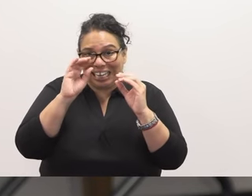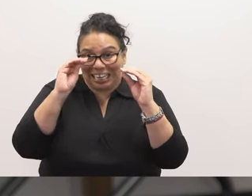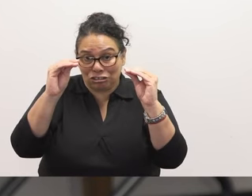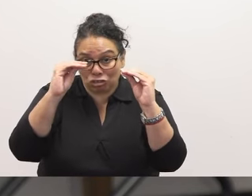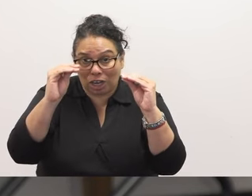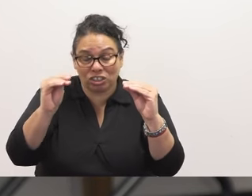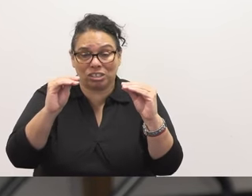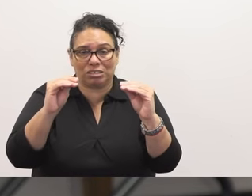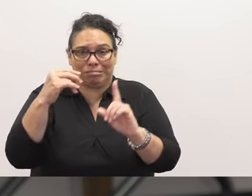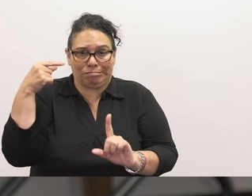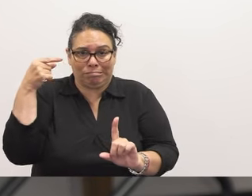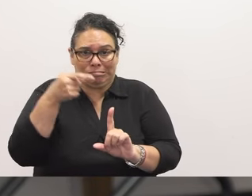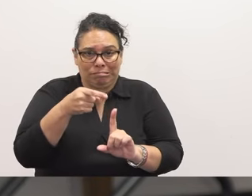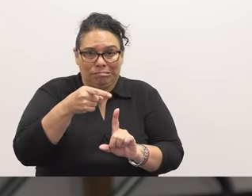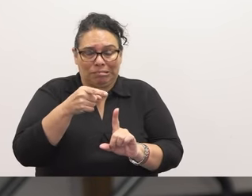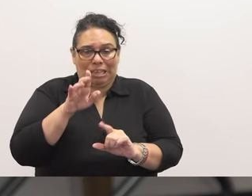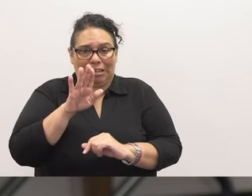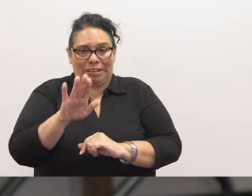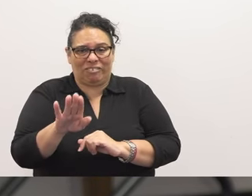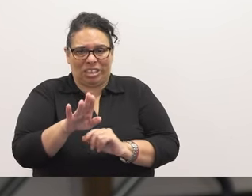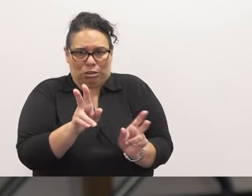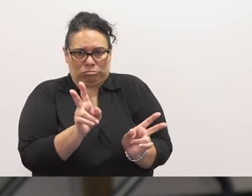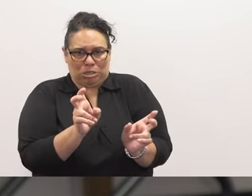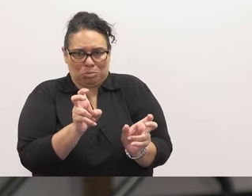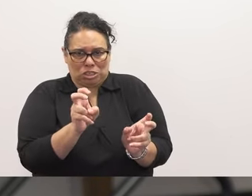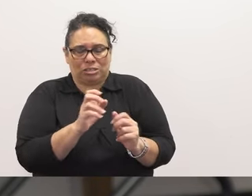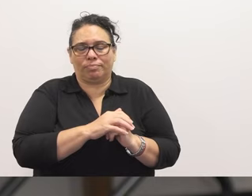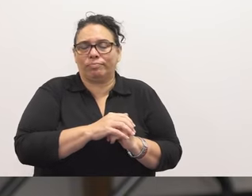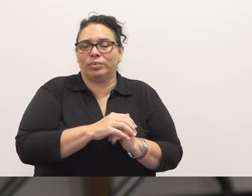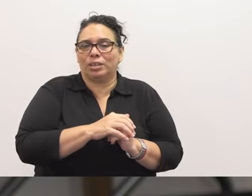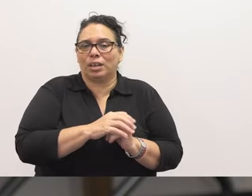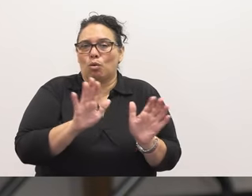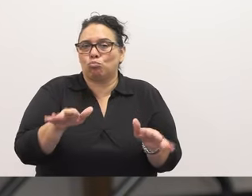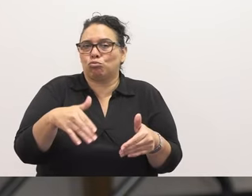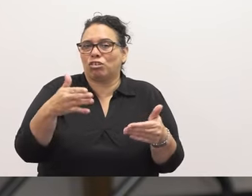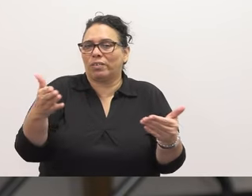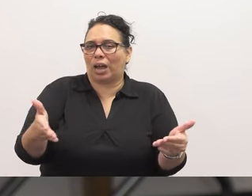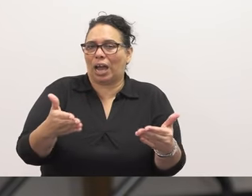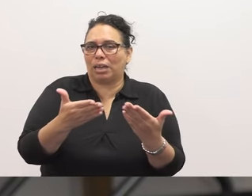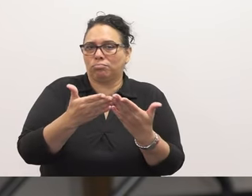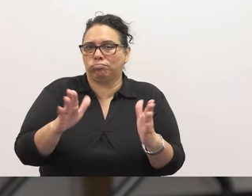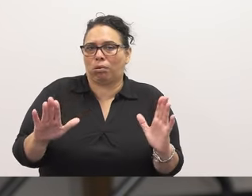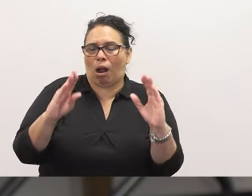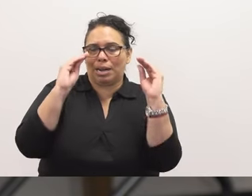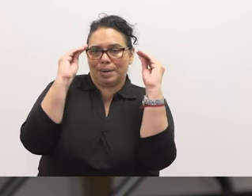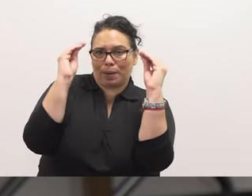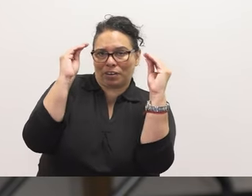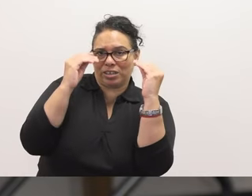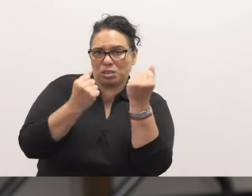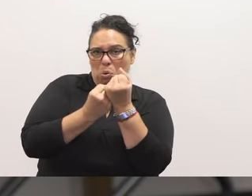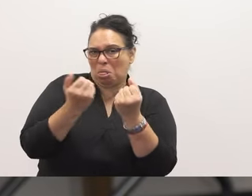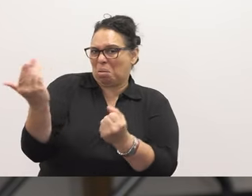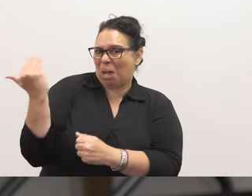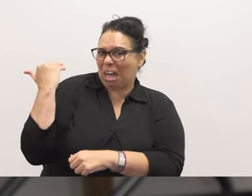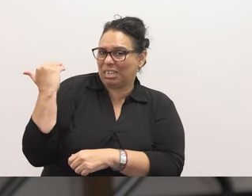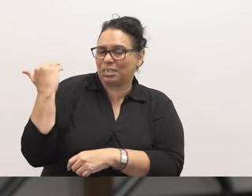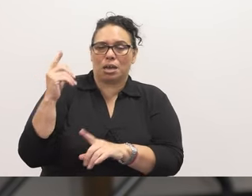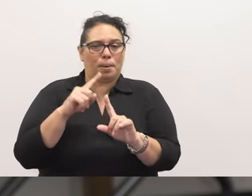And that's unique from what we've done recently, we may have provided broad pedagogical support, but this is actually tailored